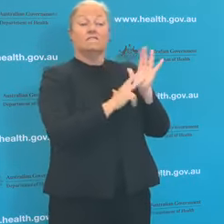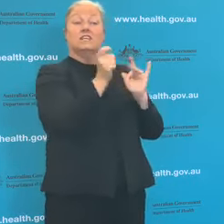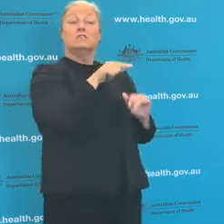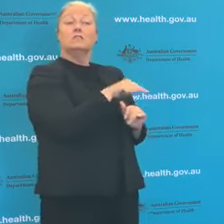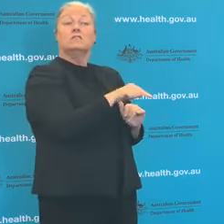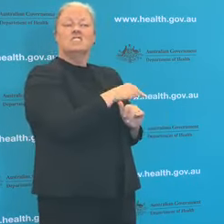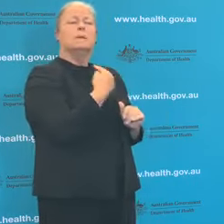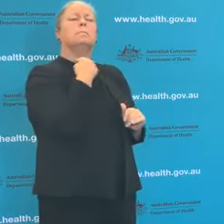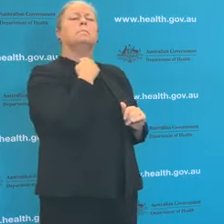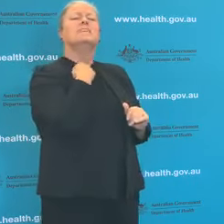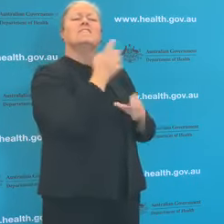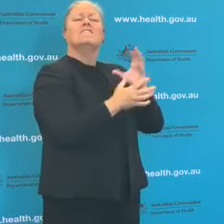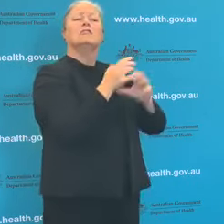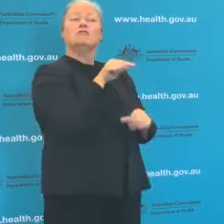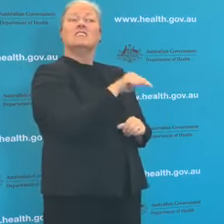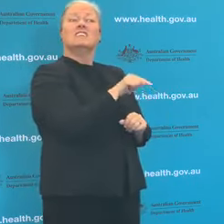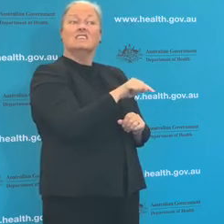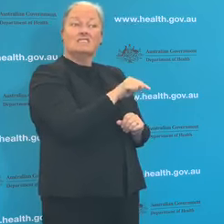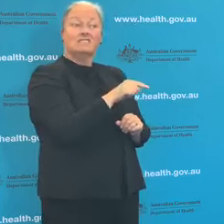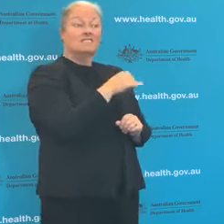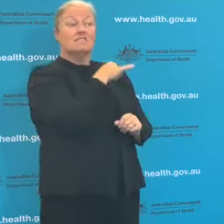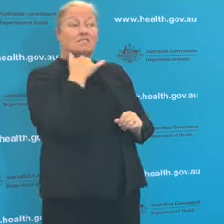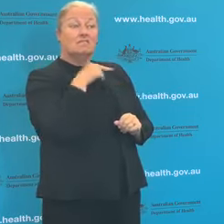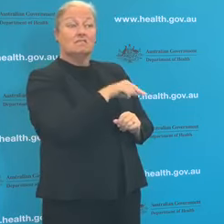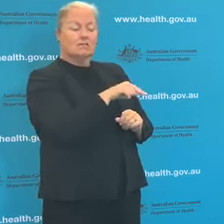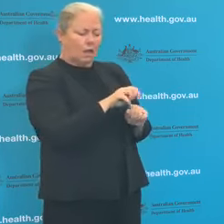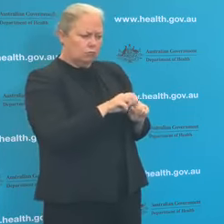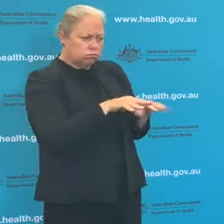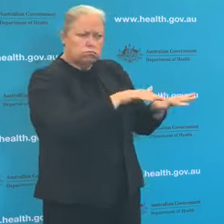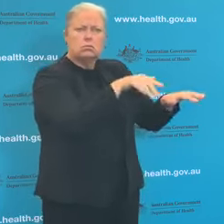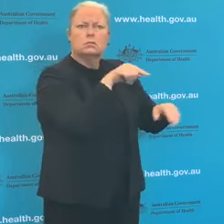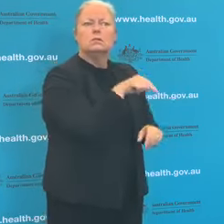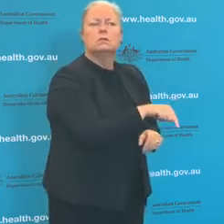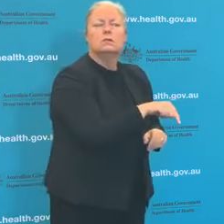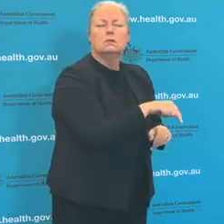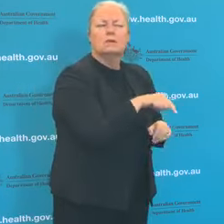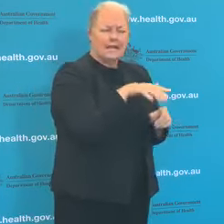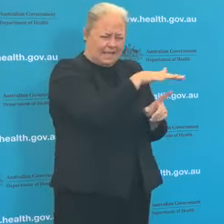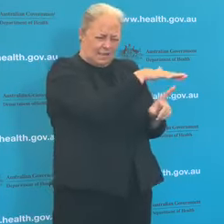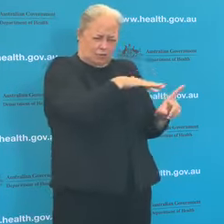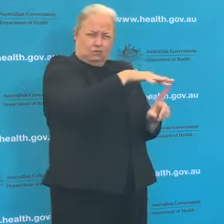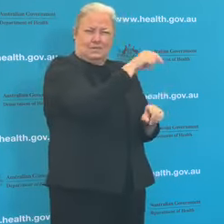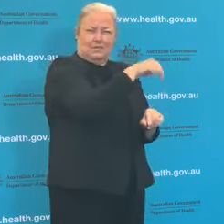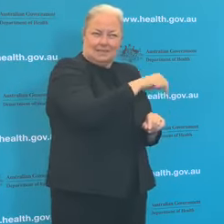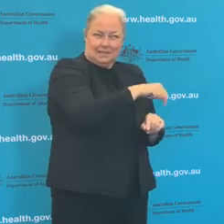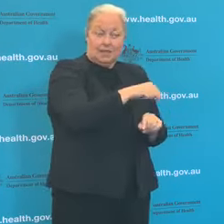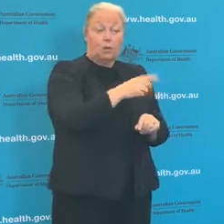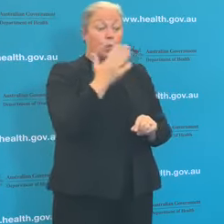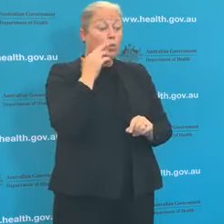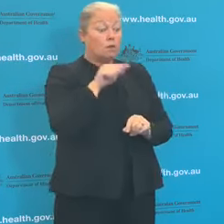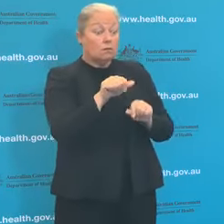might see hopefully, small numbers of cases where quickly the testing and